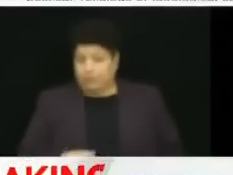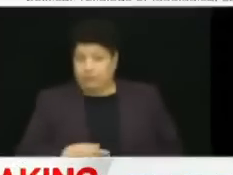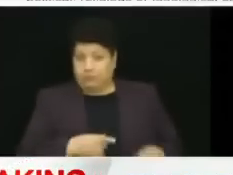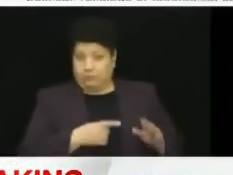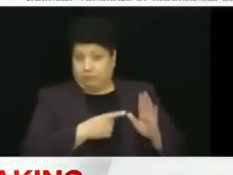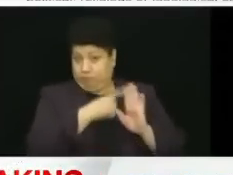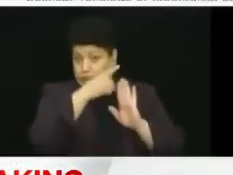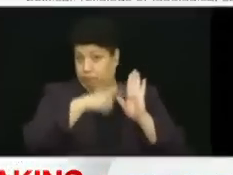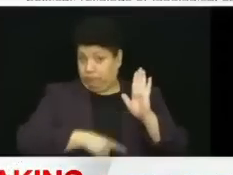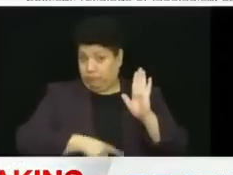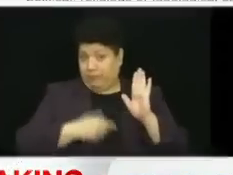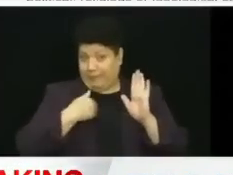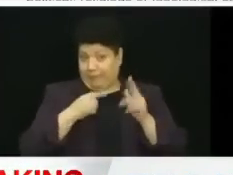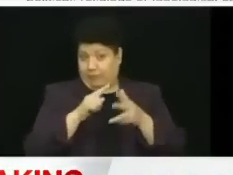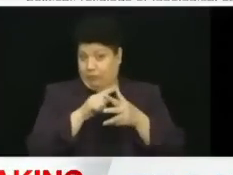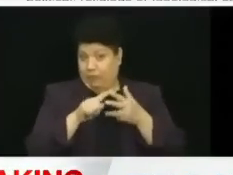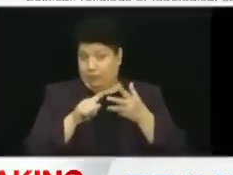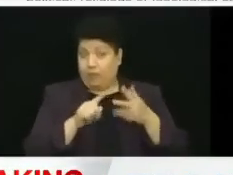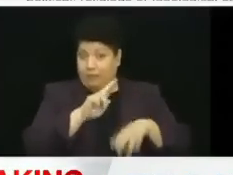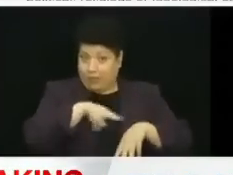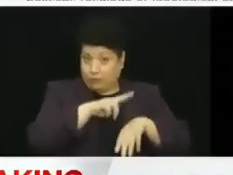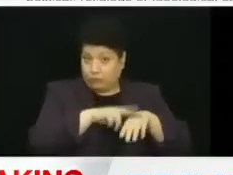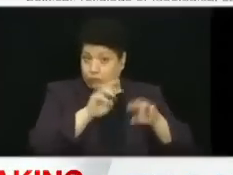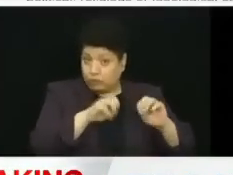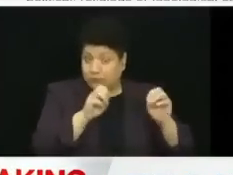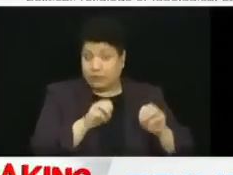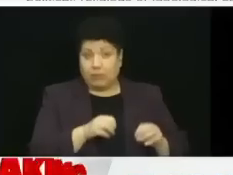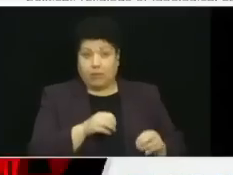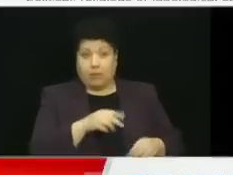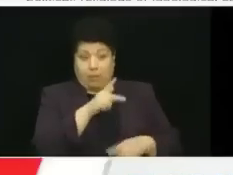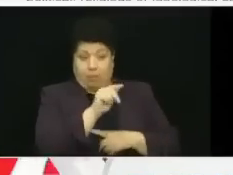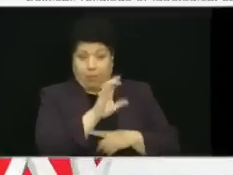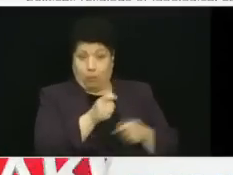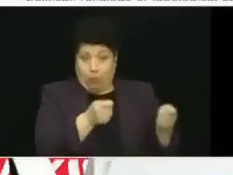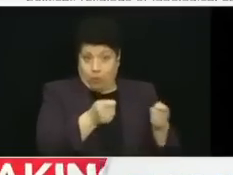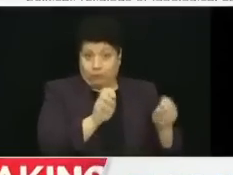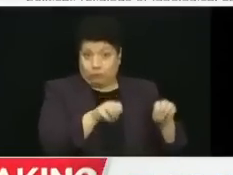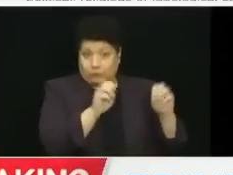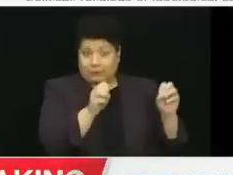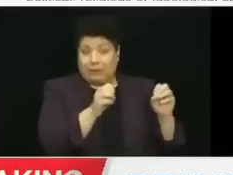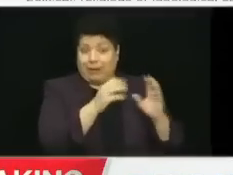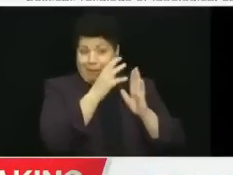Rt. Hon. Justin Trudeau: THERE WE GO. Rt. Hon. Justin Trudeau: GOOD.